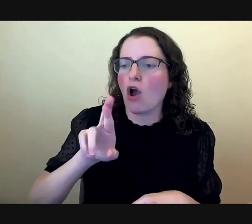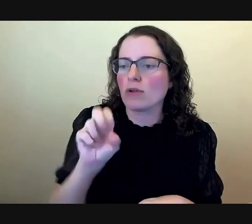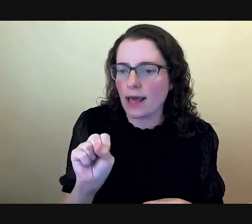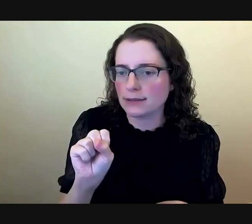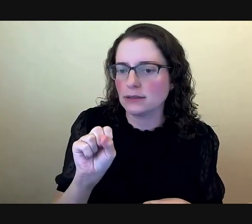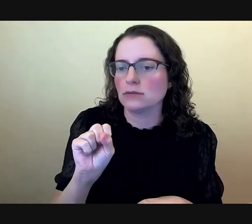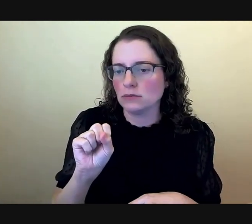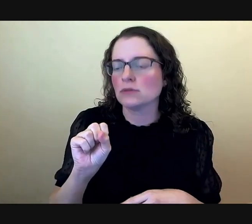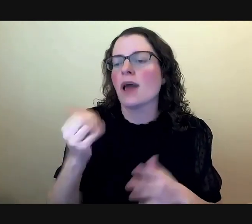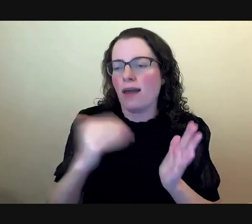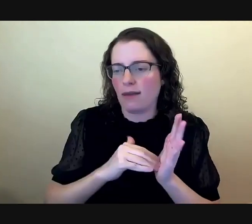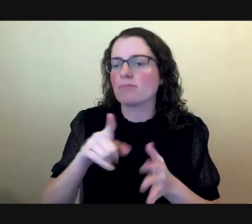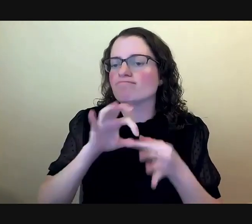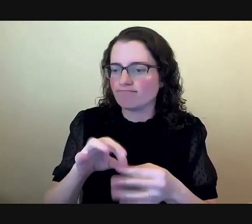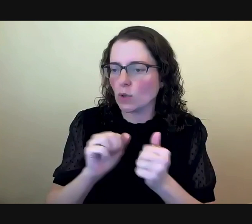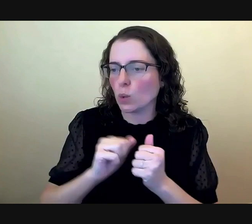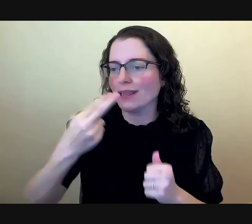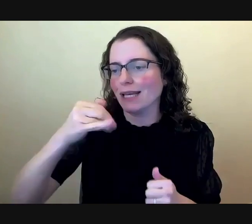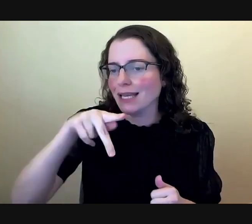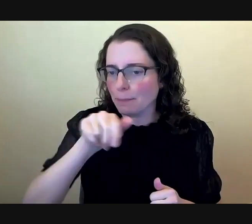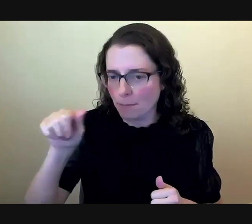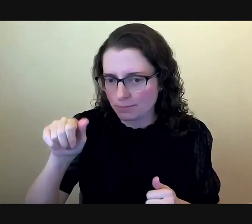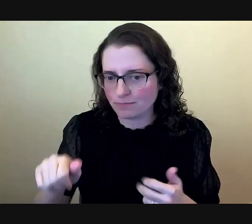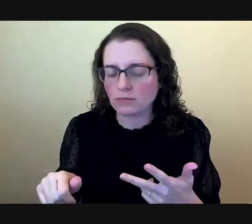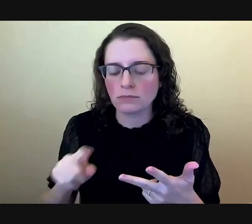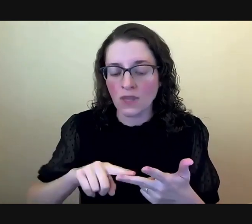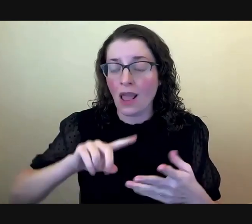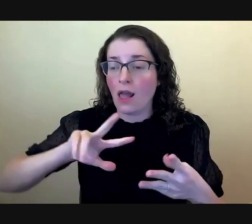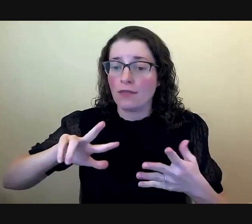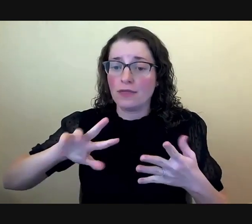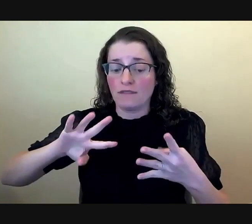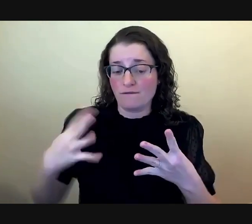FCC, their guidelines related with TRS. Again, that is more HIPAA-related.